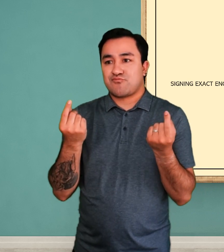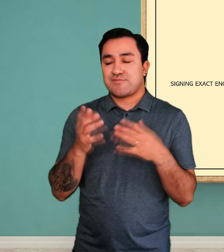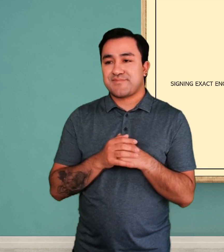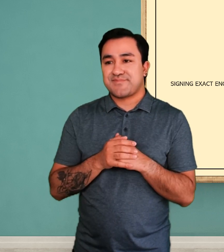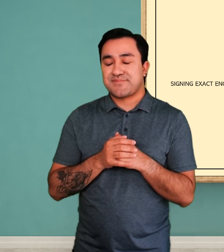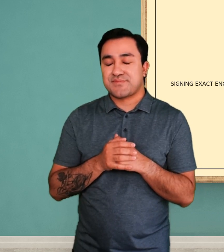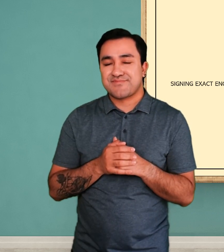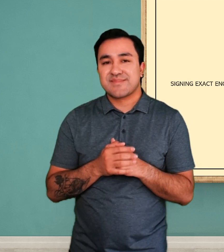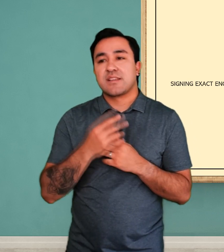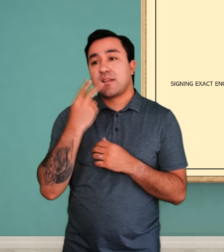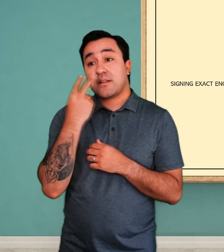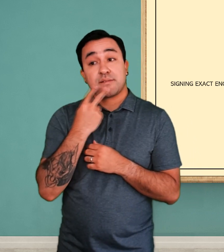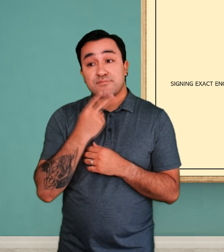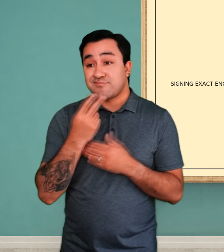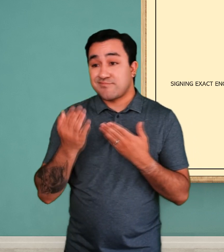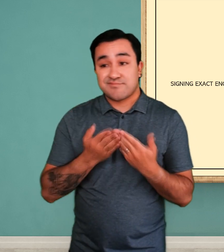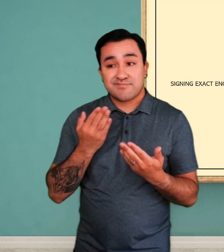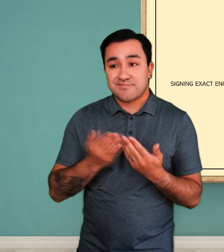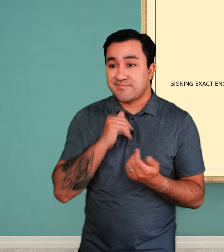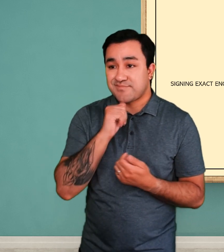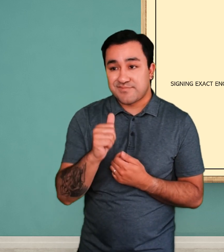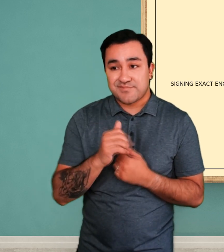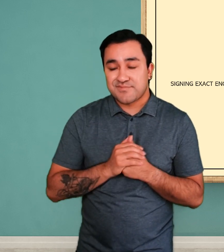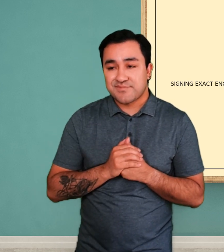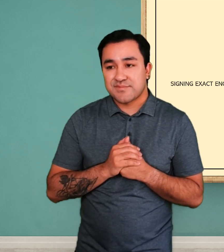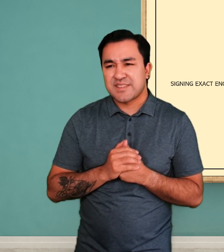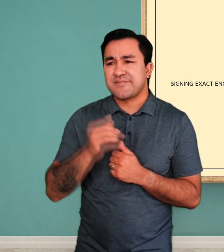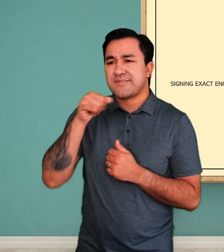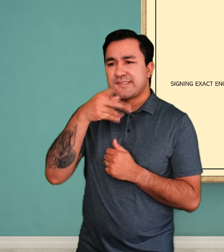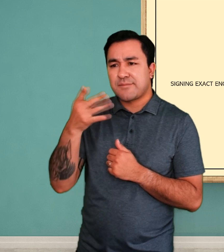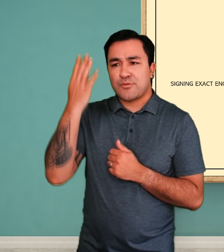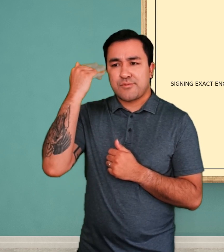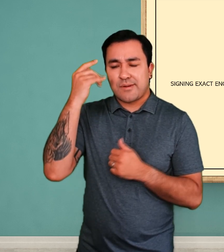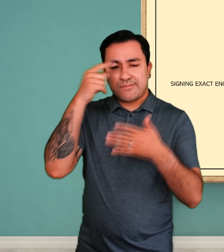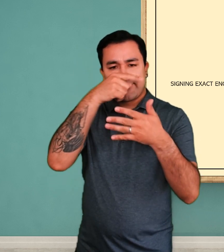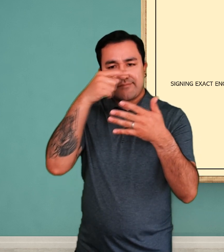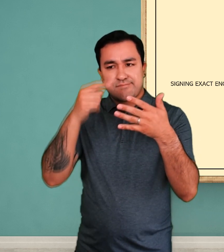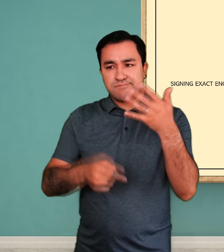Lip reading is not easy. Several factors make it difficult for deaf people.